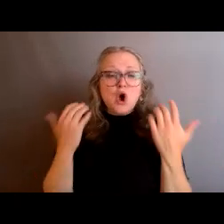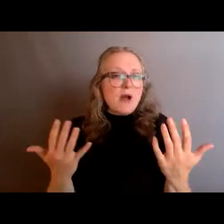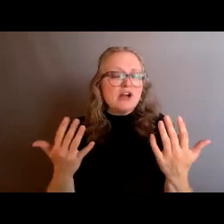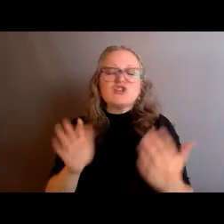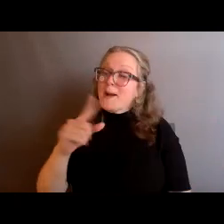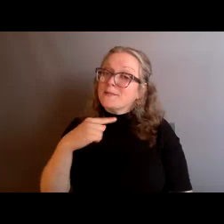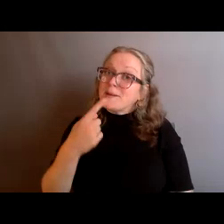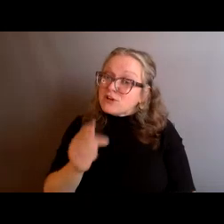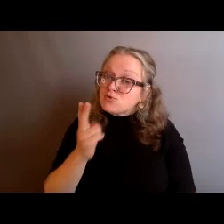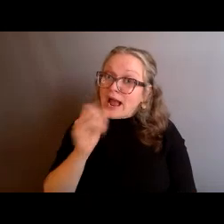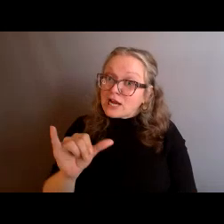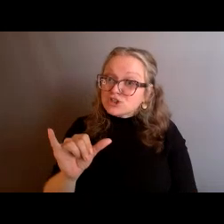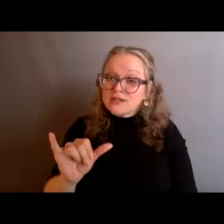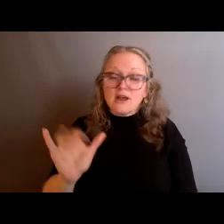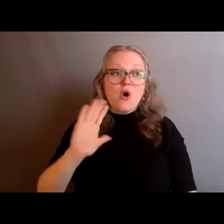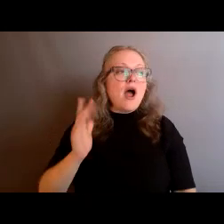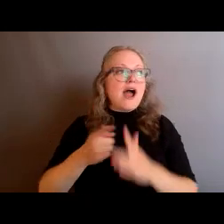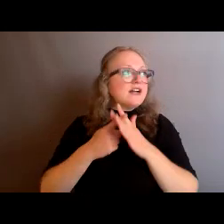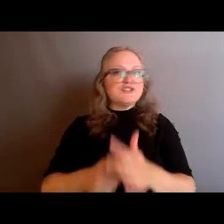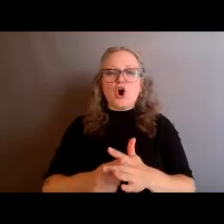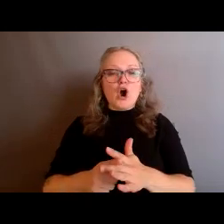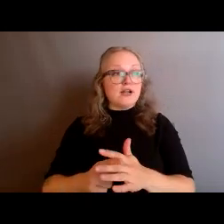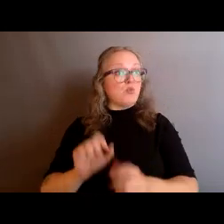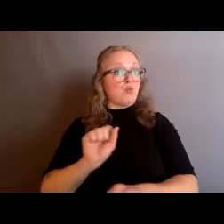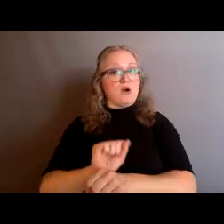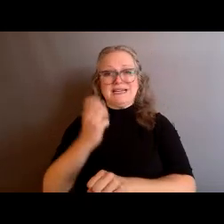Ashley, when I started this years ago, I I don't think we've got.